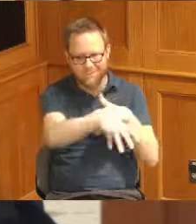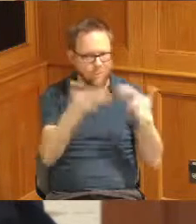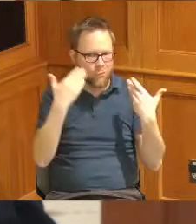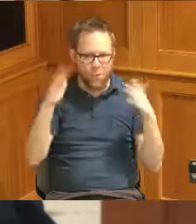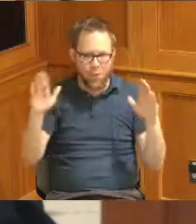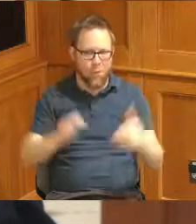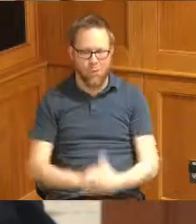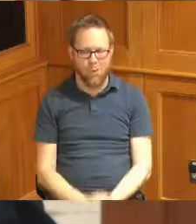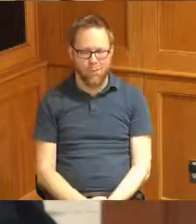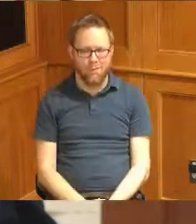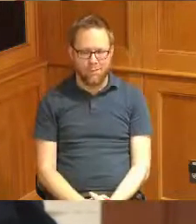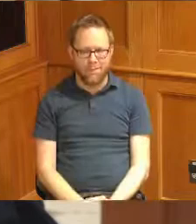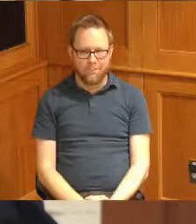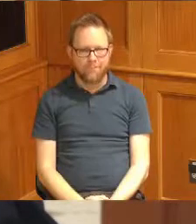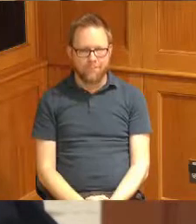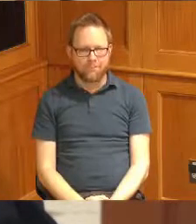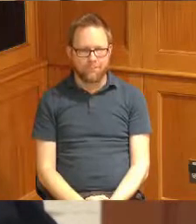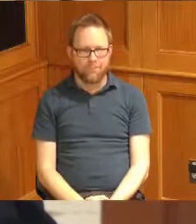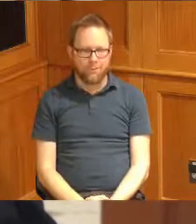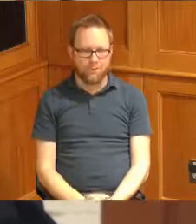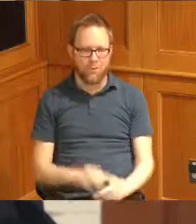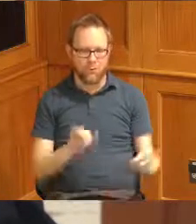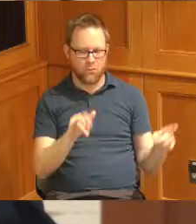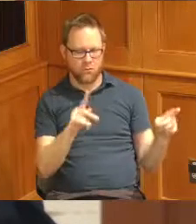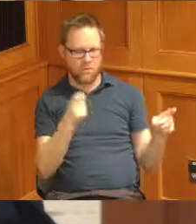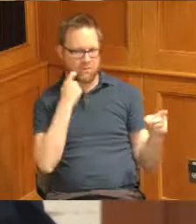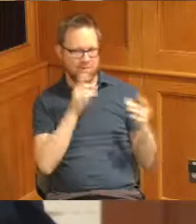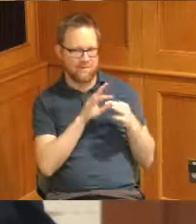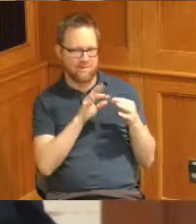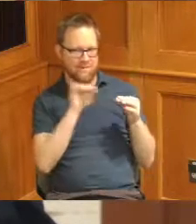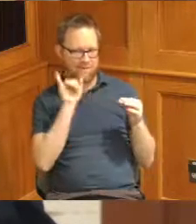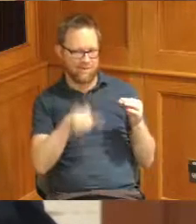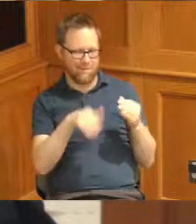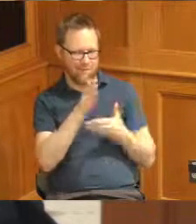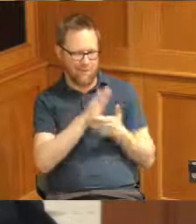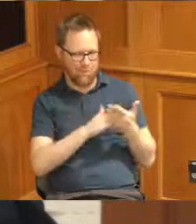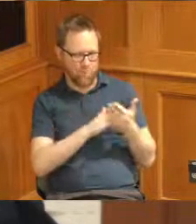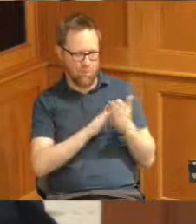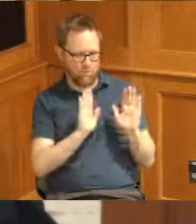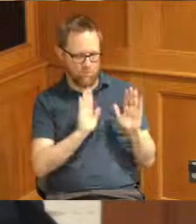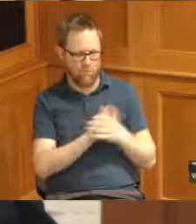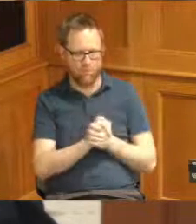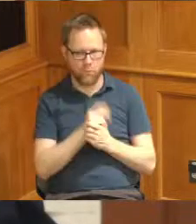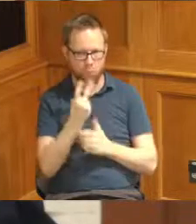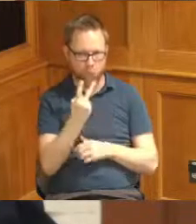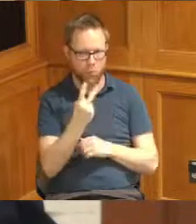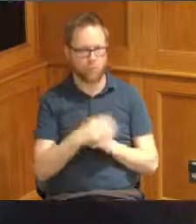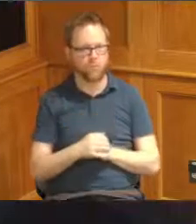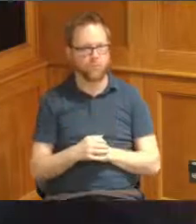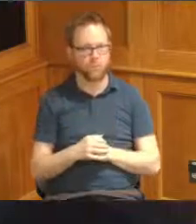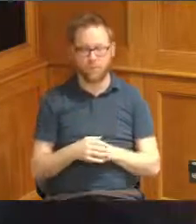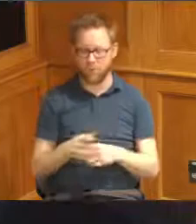going to have so that is as Jack said going to be phase two okay so is it more accurate to say